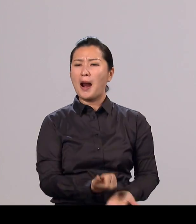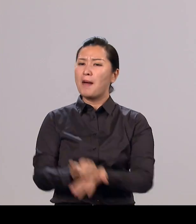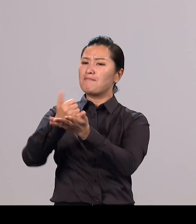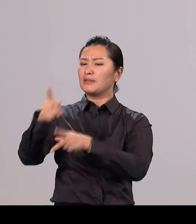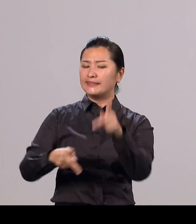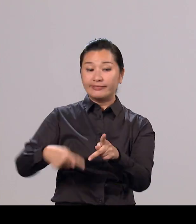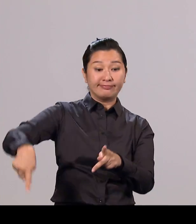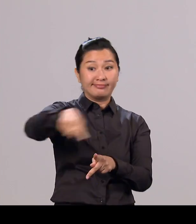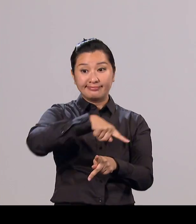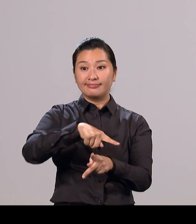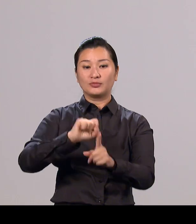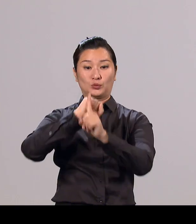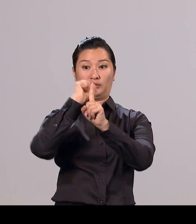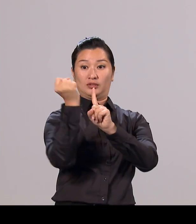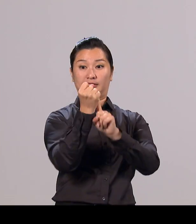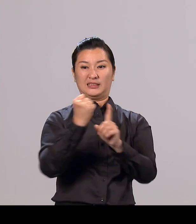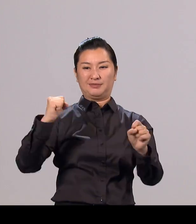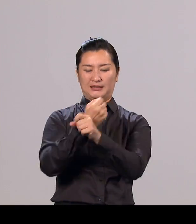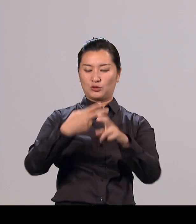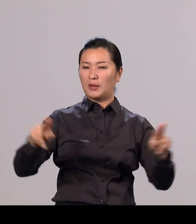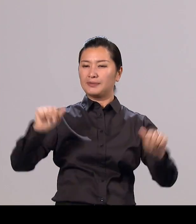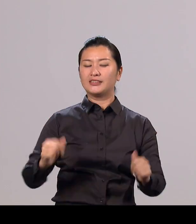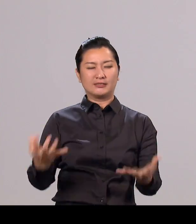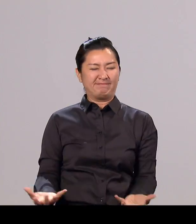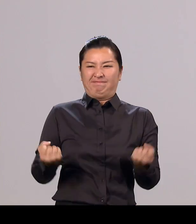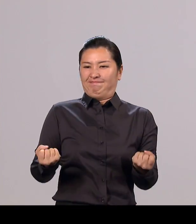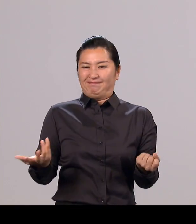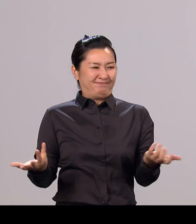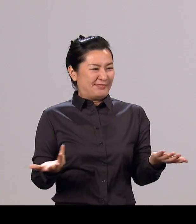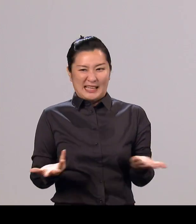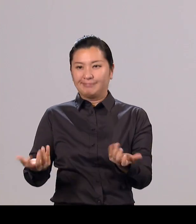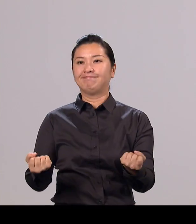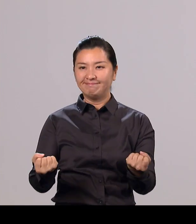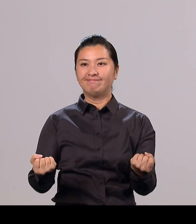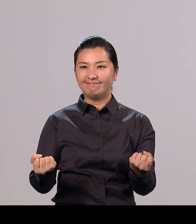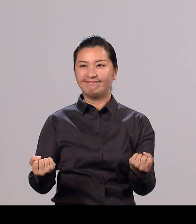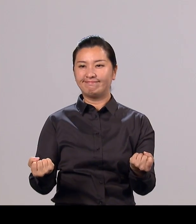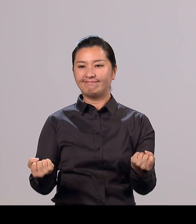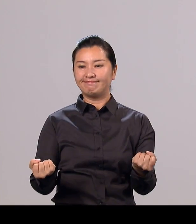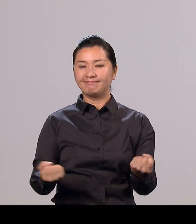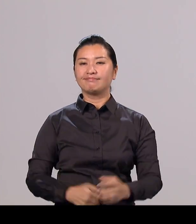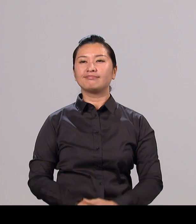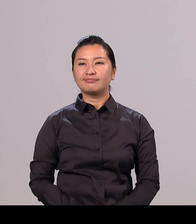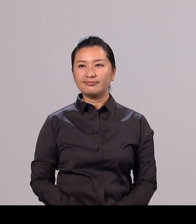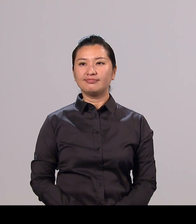The defining challenge which we face in this era is disruption.